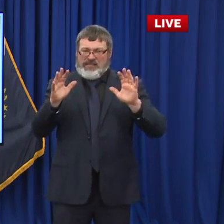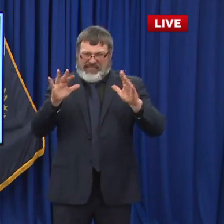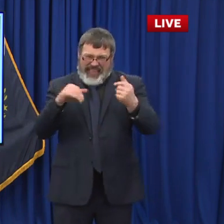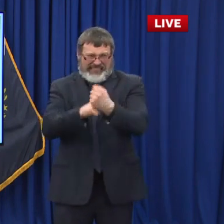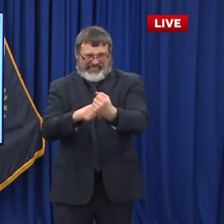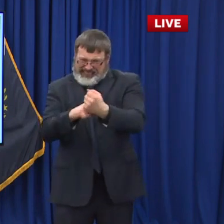TESTING FOR THEM.